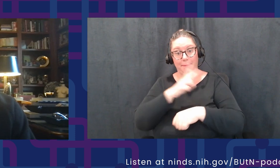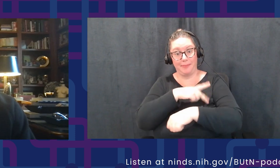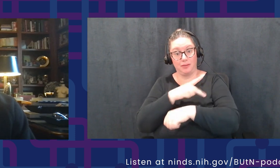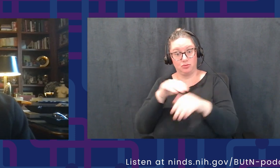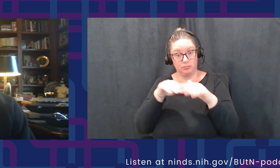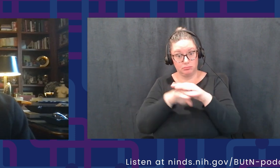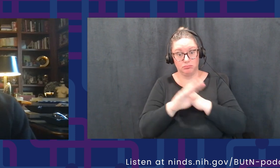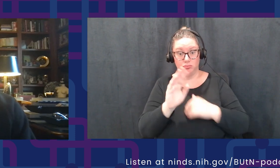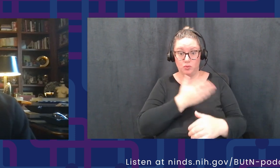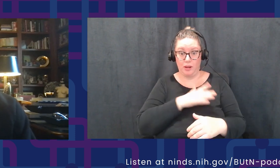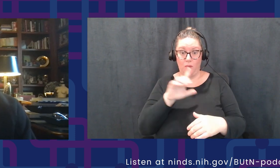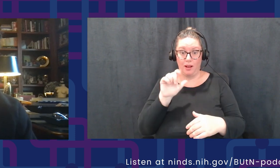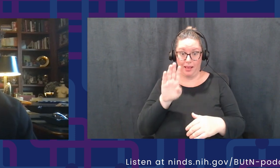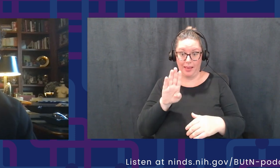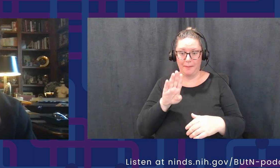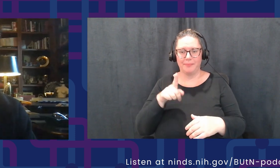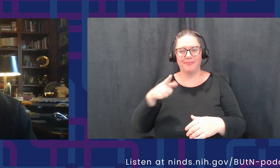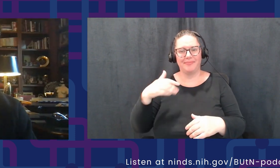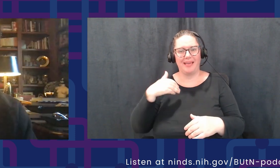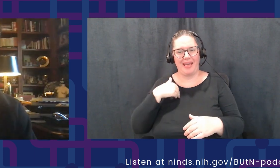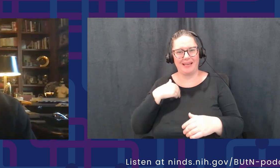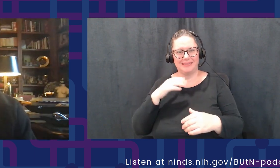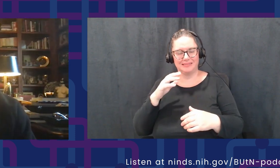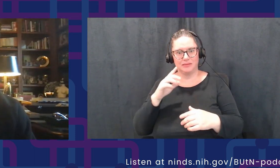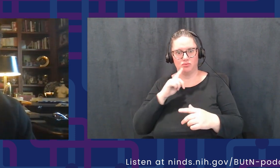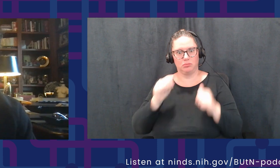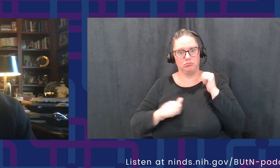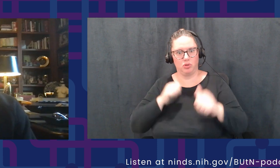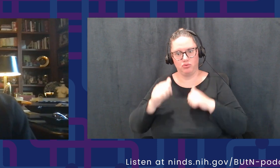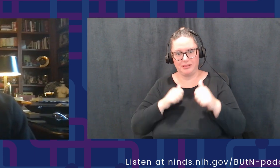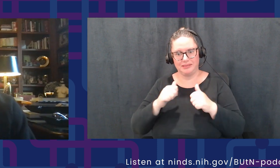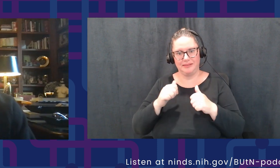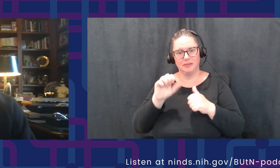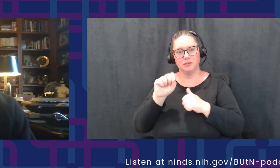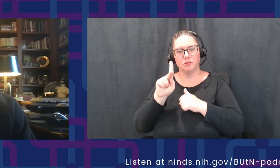laboratory and she has one of those aggressive skull based brain cancers.